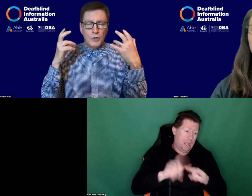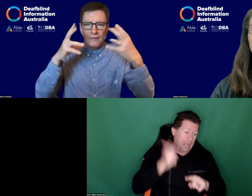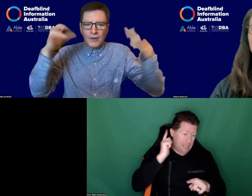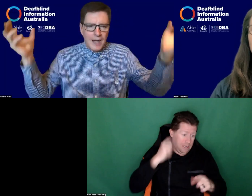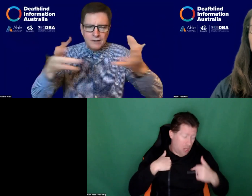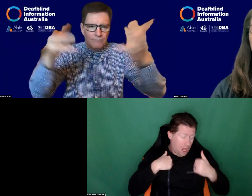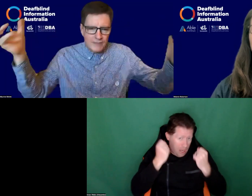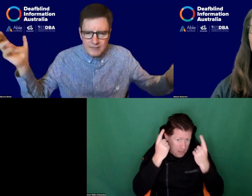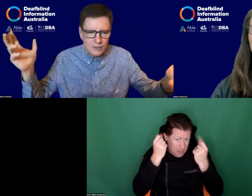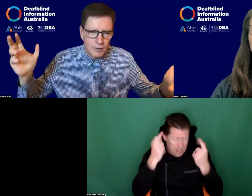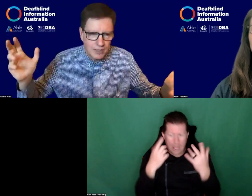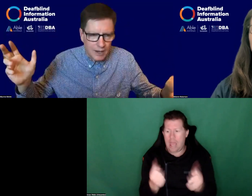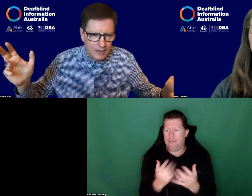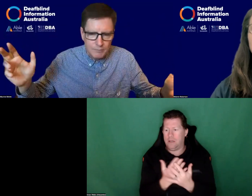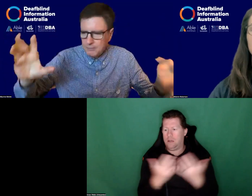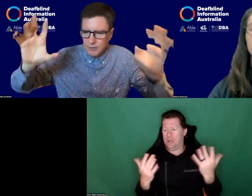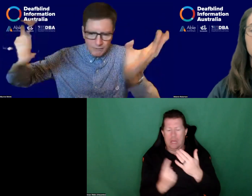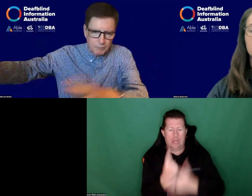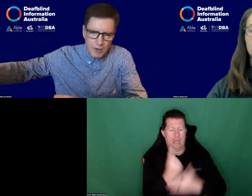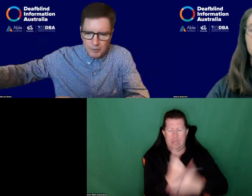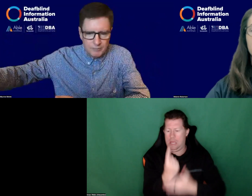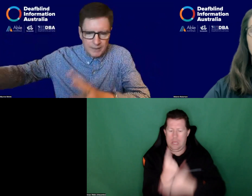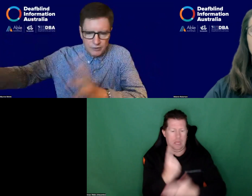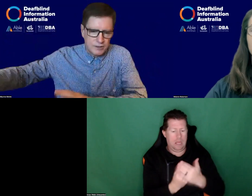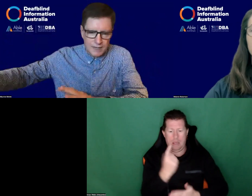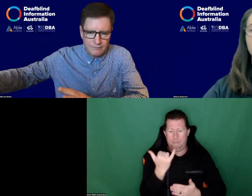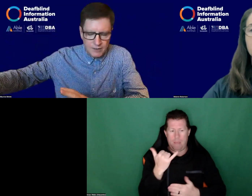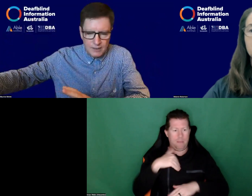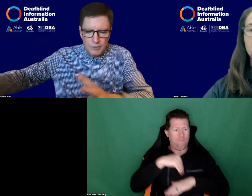You have a lot of things going on and maybe you have a problem that you just have to deal with.